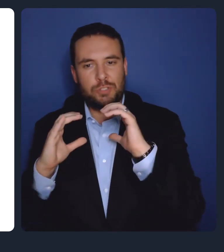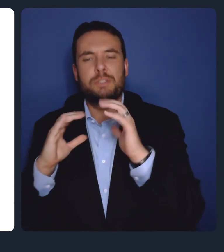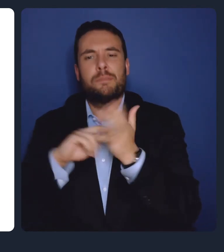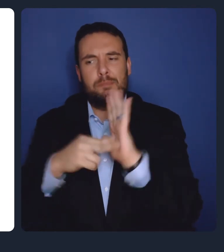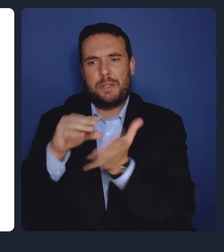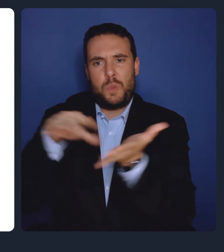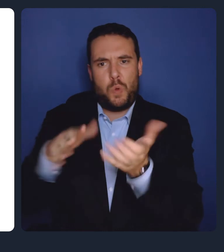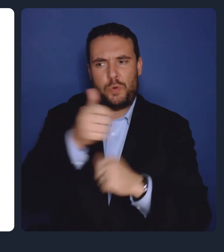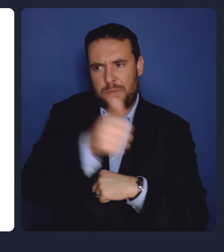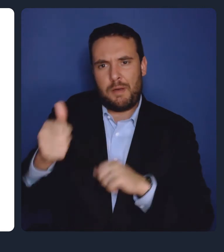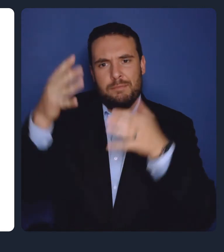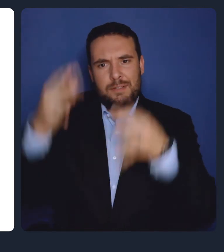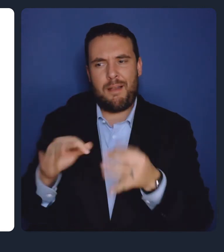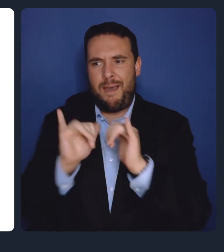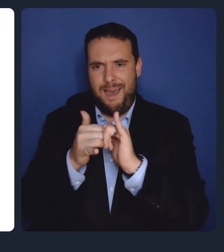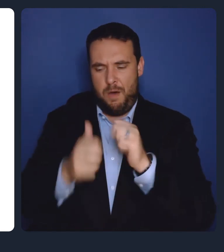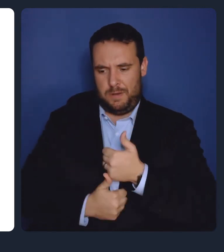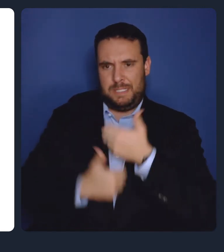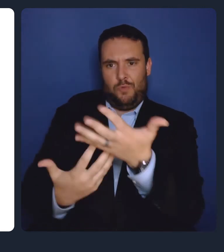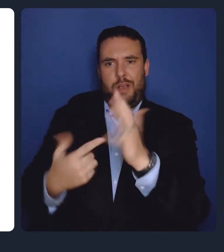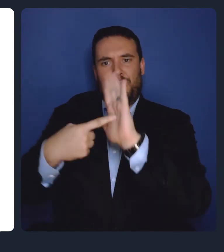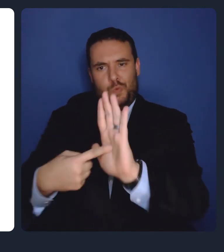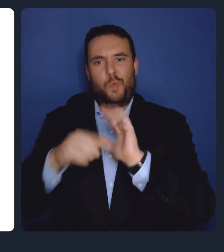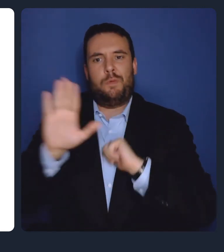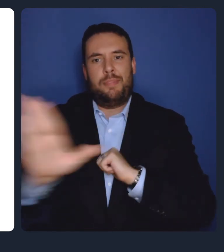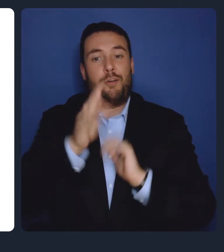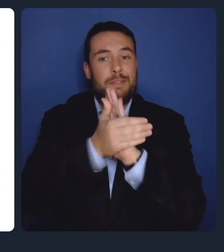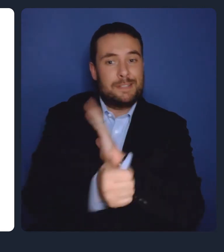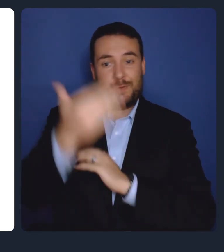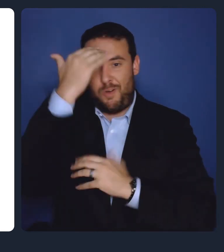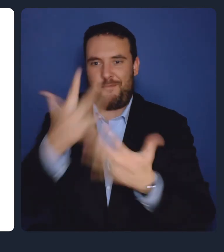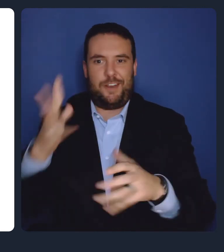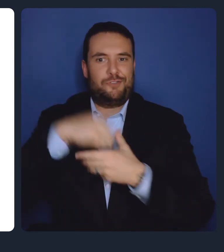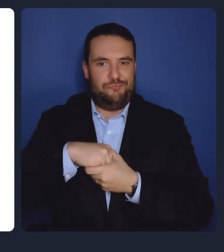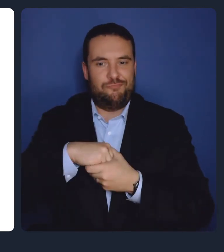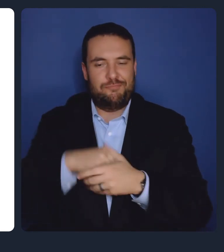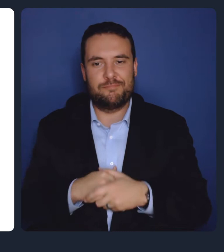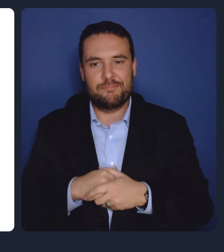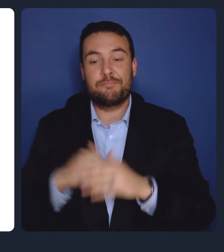and let us know the skills and knowledge they've gained. Finally, we want to provide supports that help learners